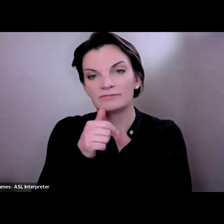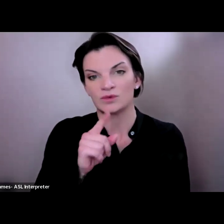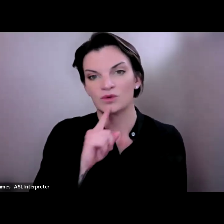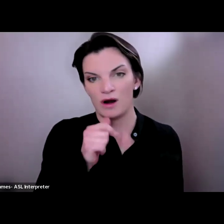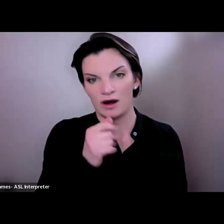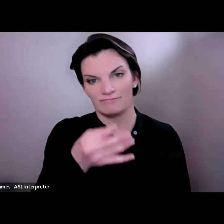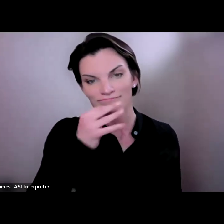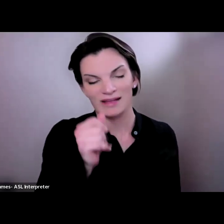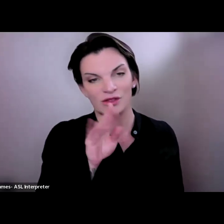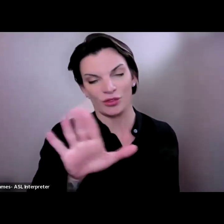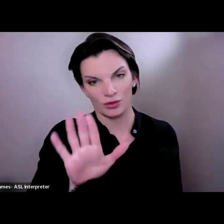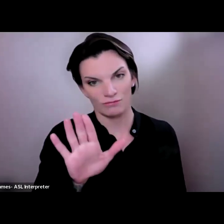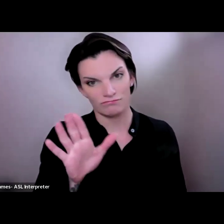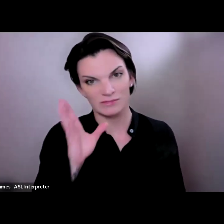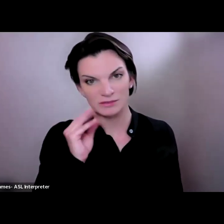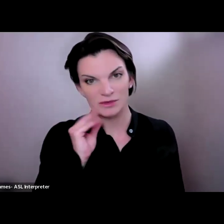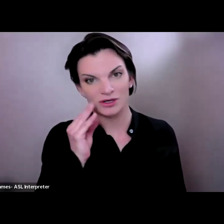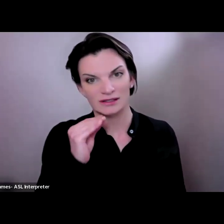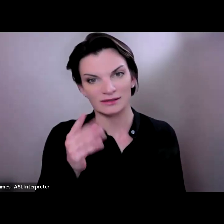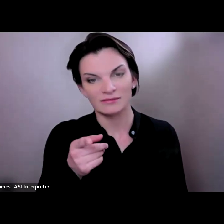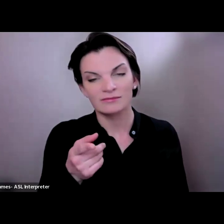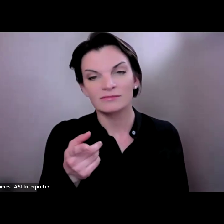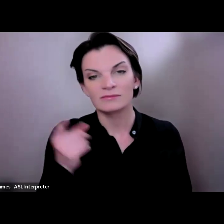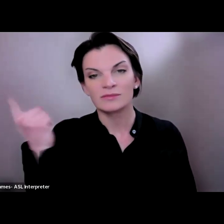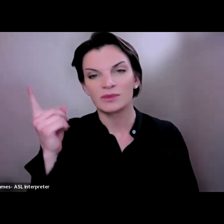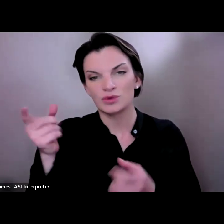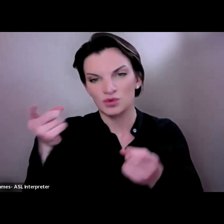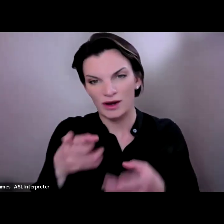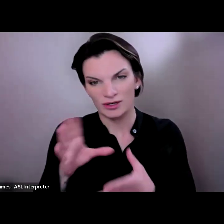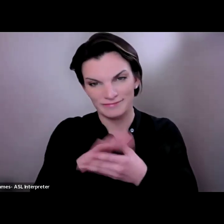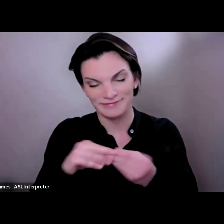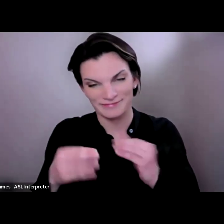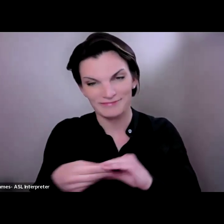career said something that was transformative for me, which is that everyone's life makes sense in